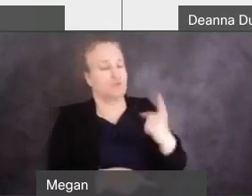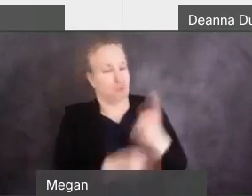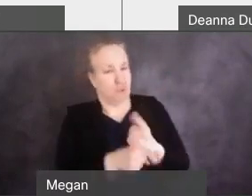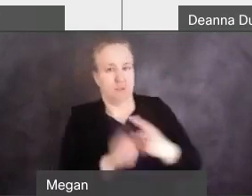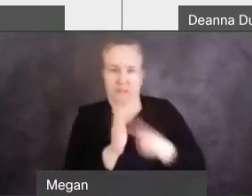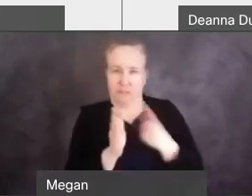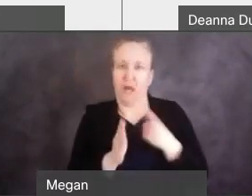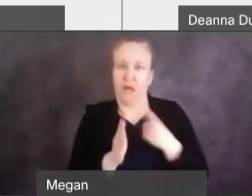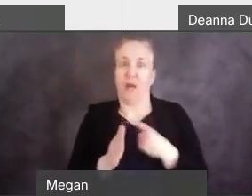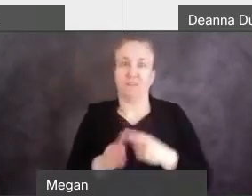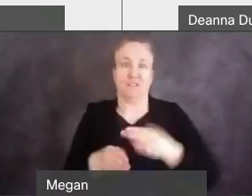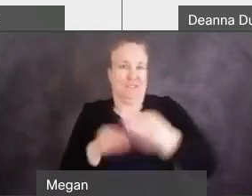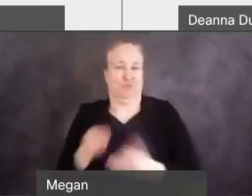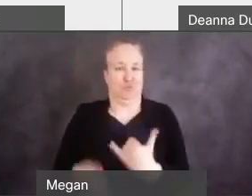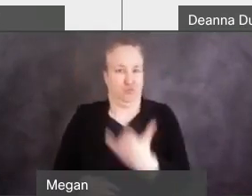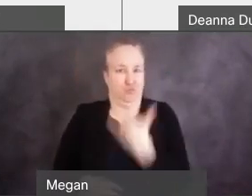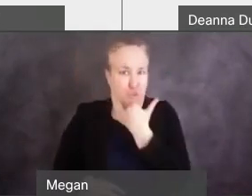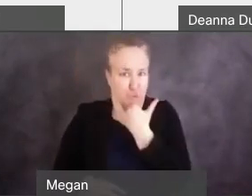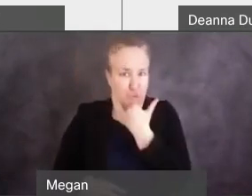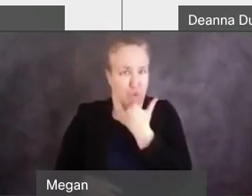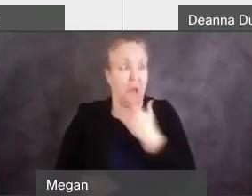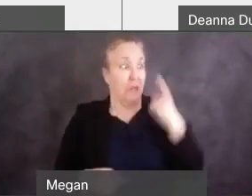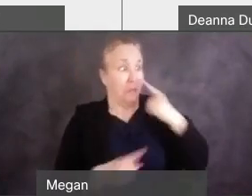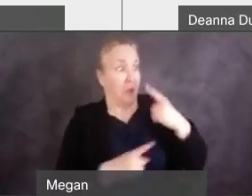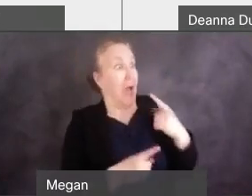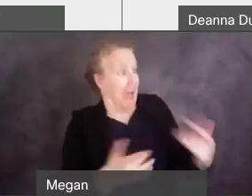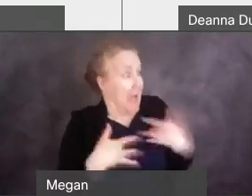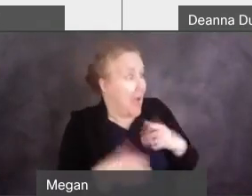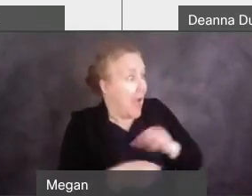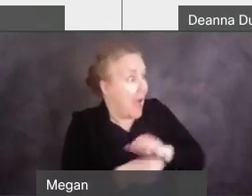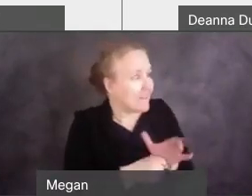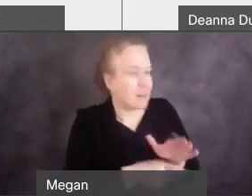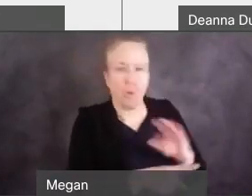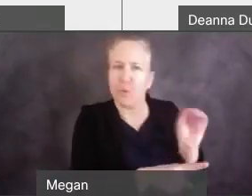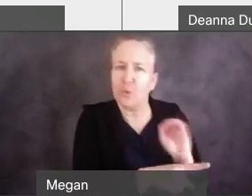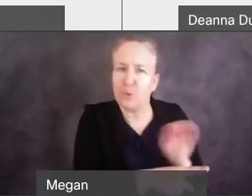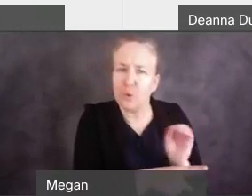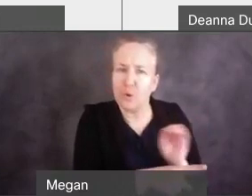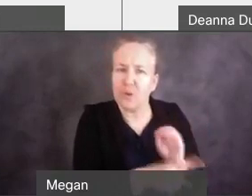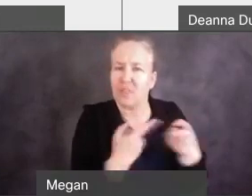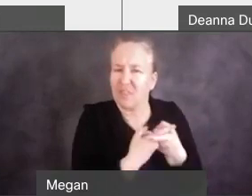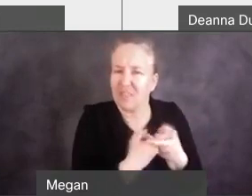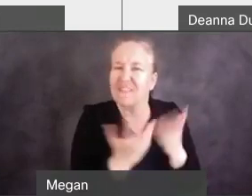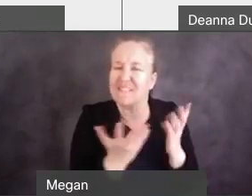meaning that a person tests positive even though they don't actually have coronavirus. And so each